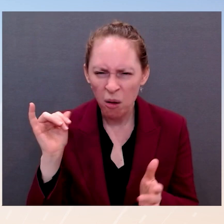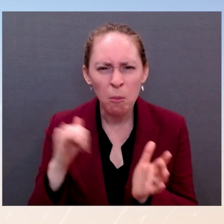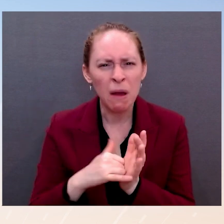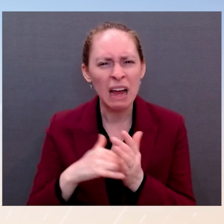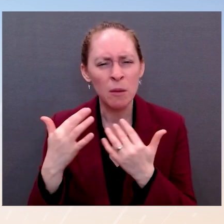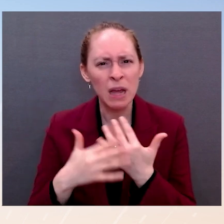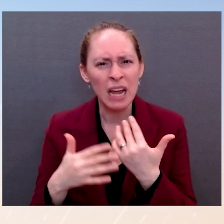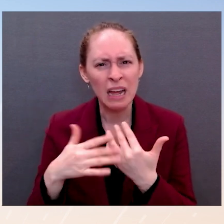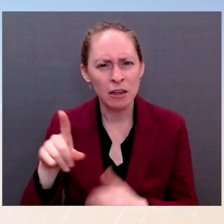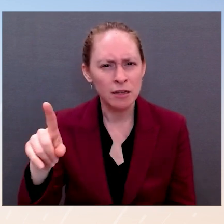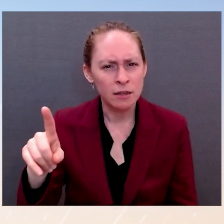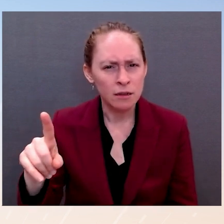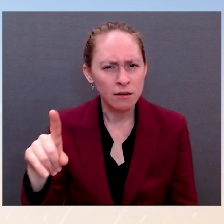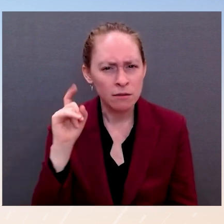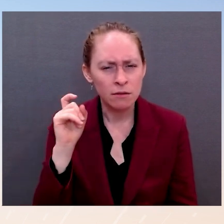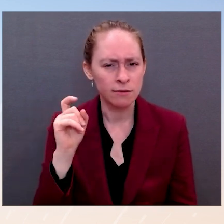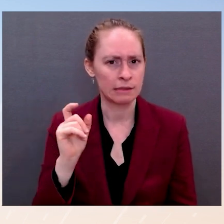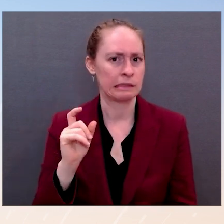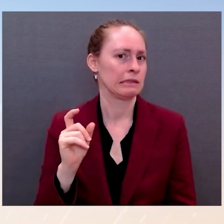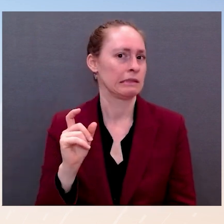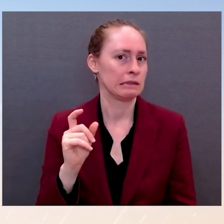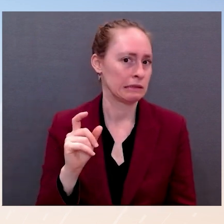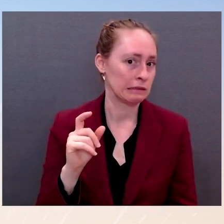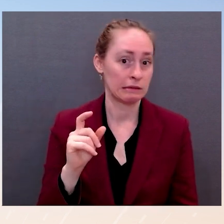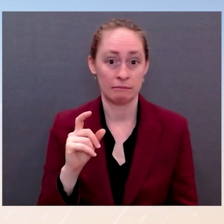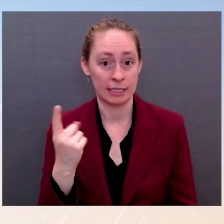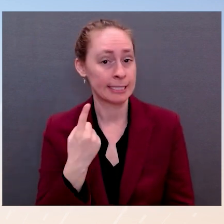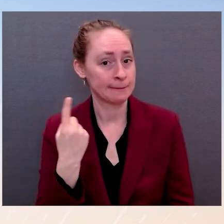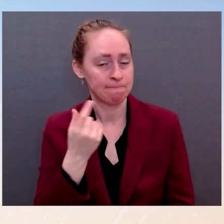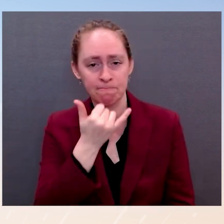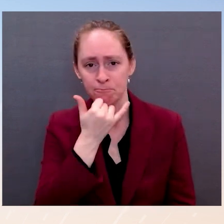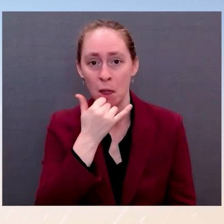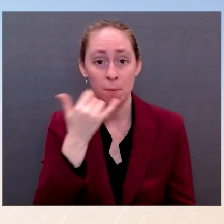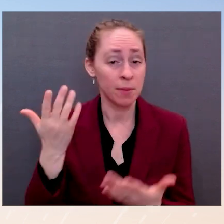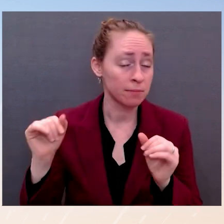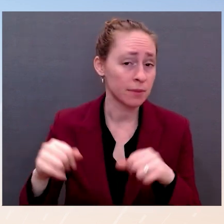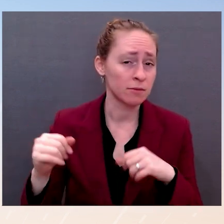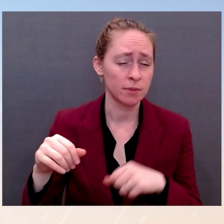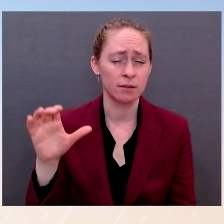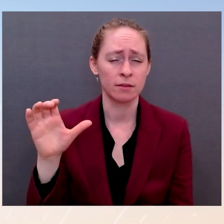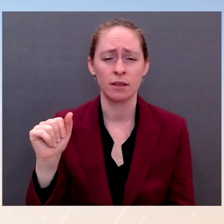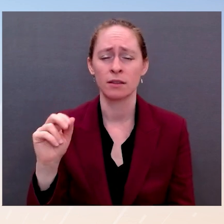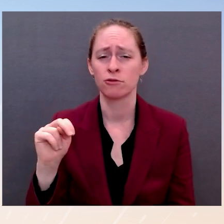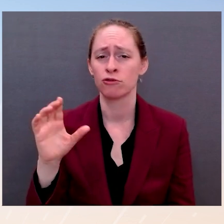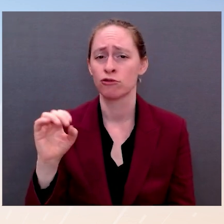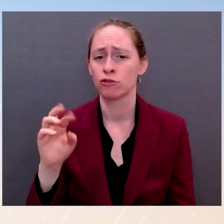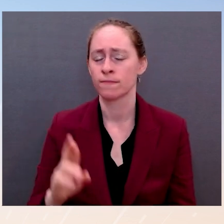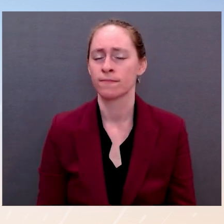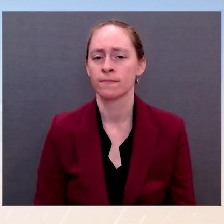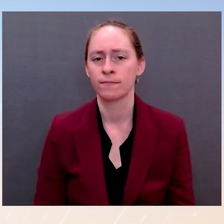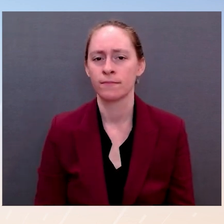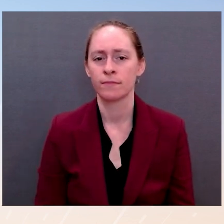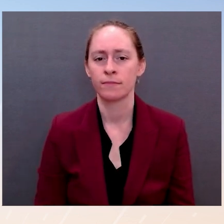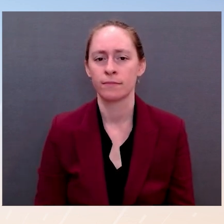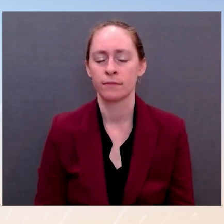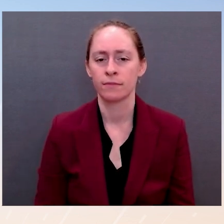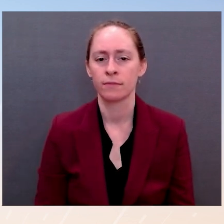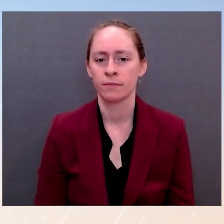And endometrial cancer is something that has to come to your mind. And what you can do is be your own advocate.